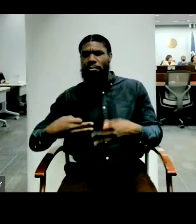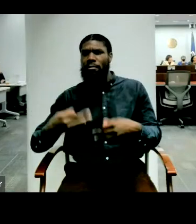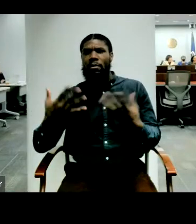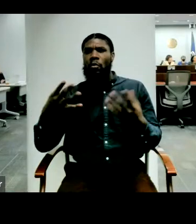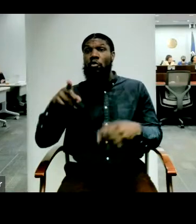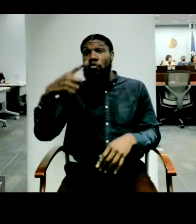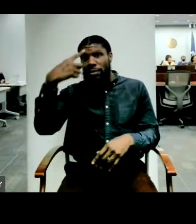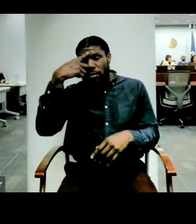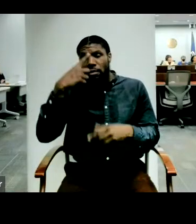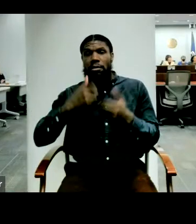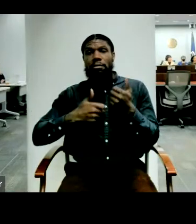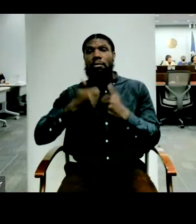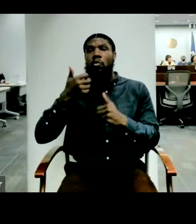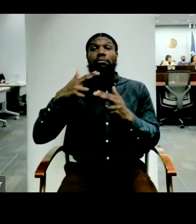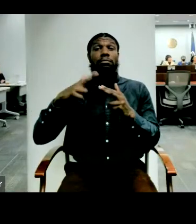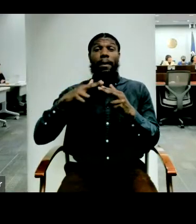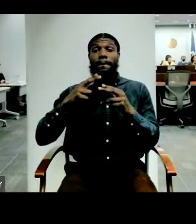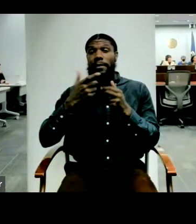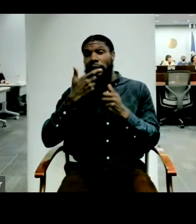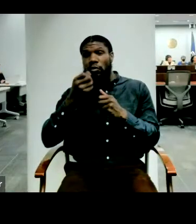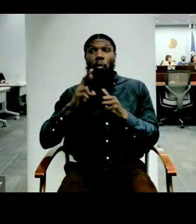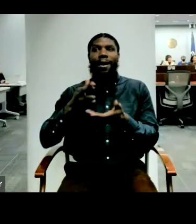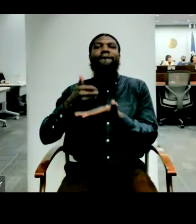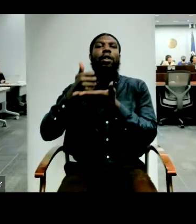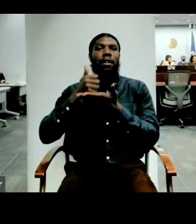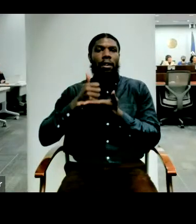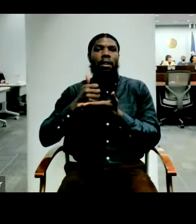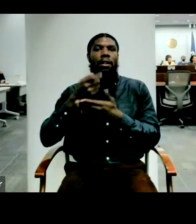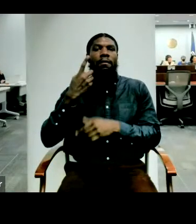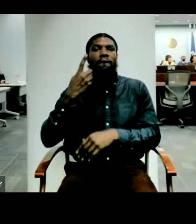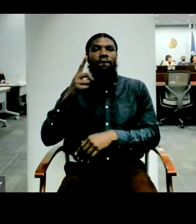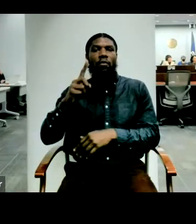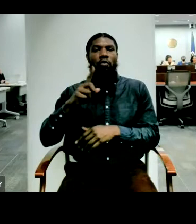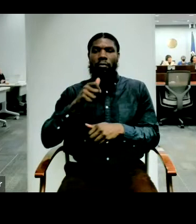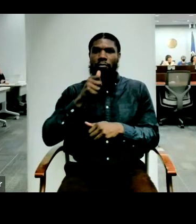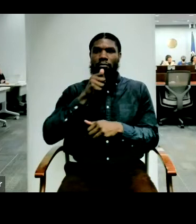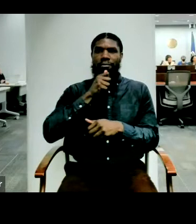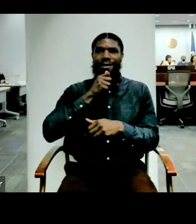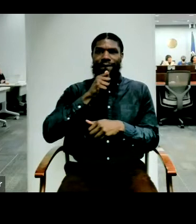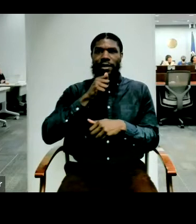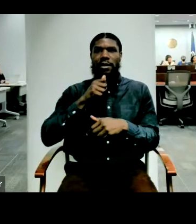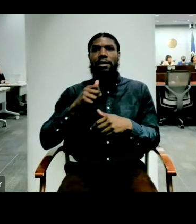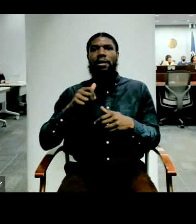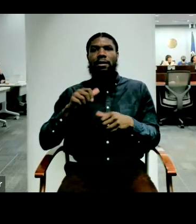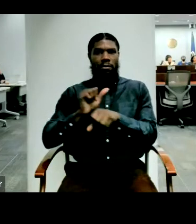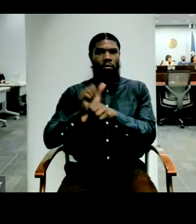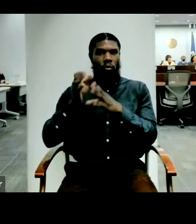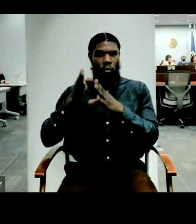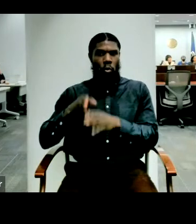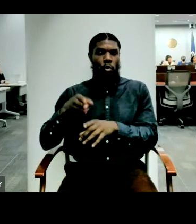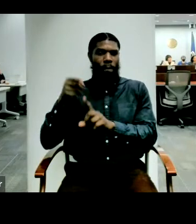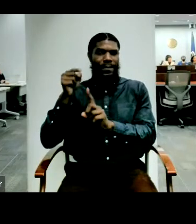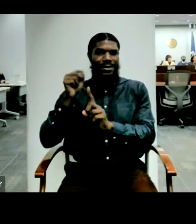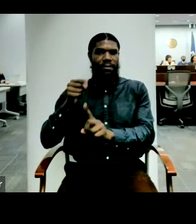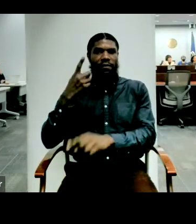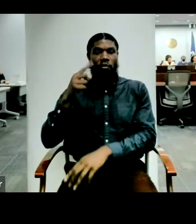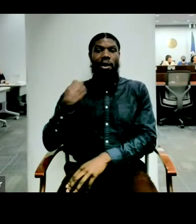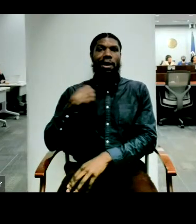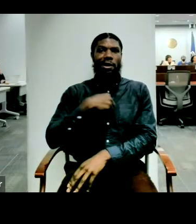interesting um or most helpful for the private um employers in particular for us to do in that area?